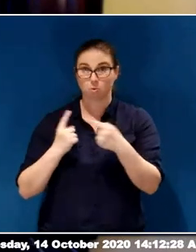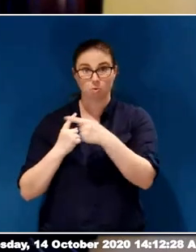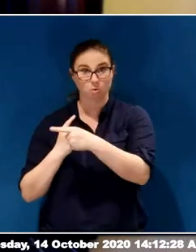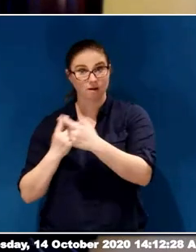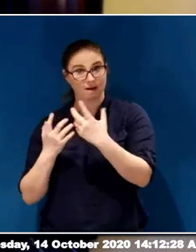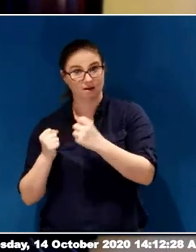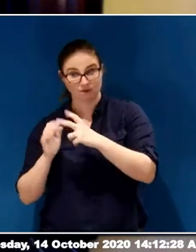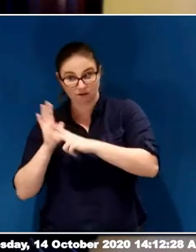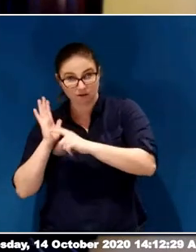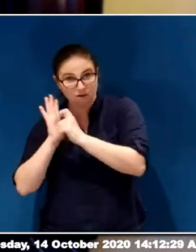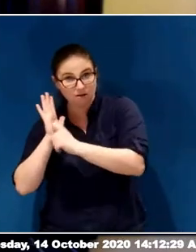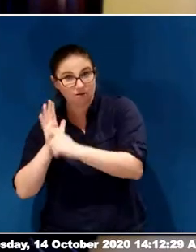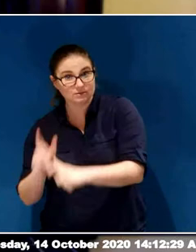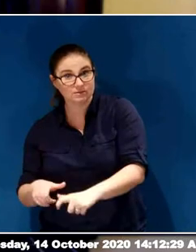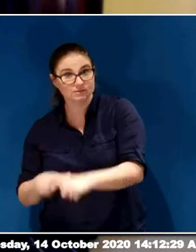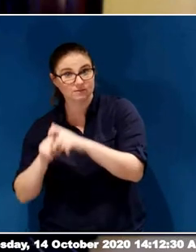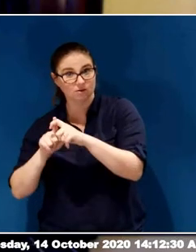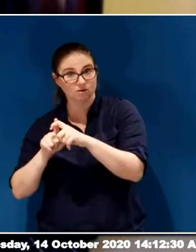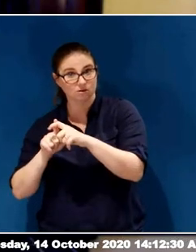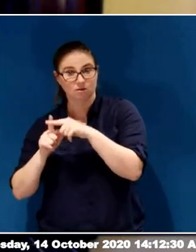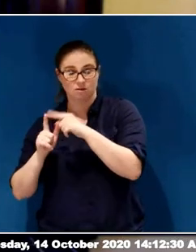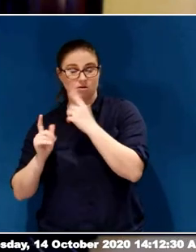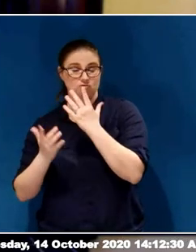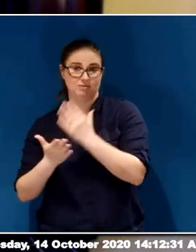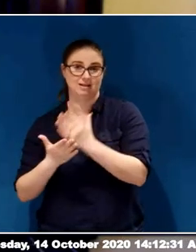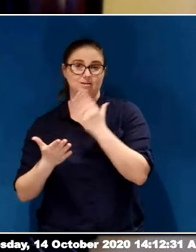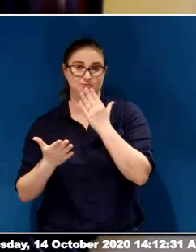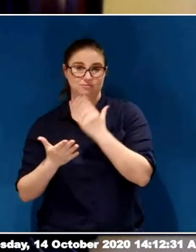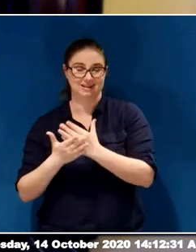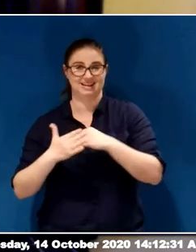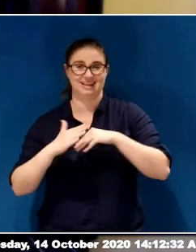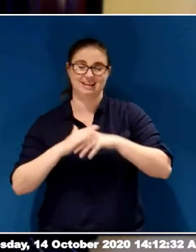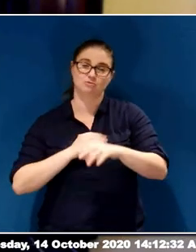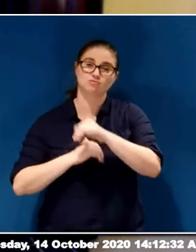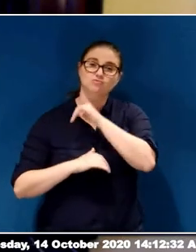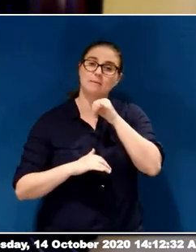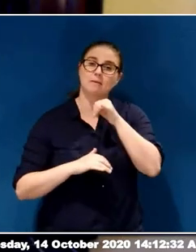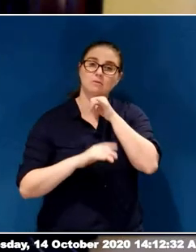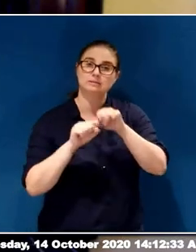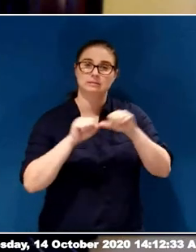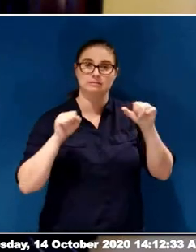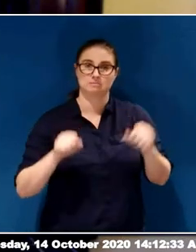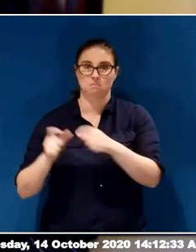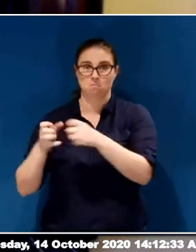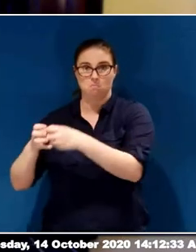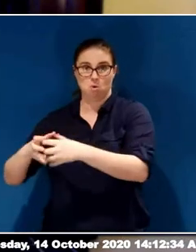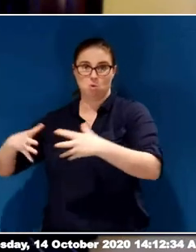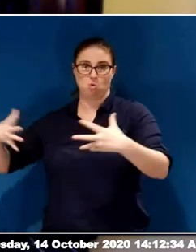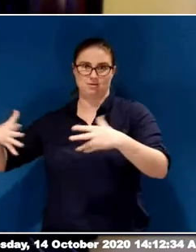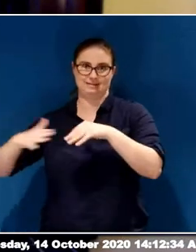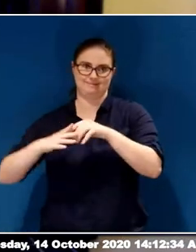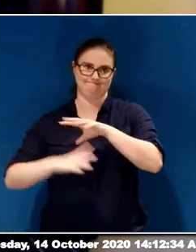in the youth justice system, and she suggests may contribute to what is known as the school-to-prison pipeline.